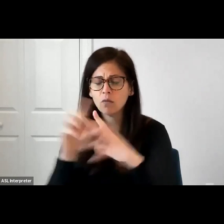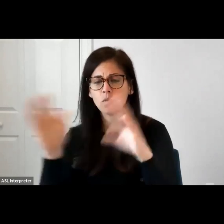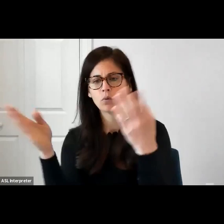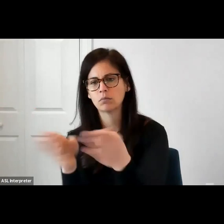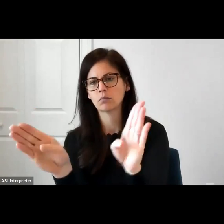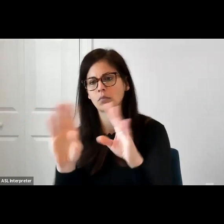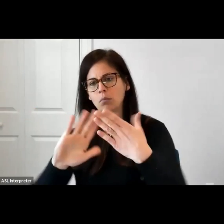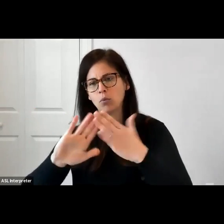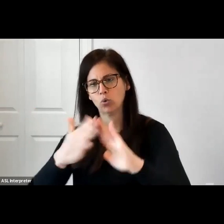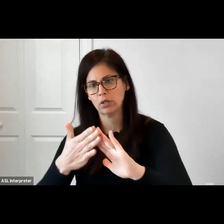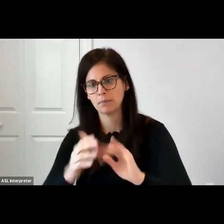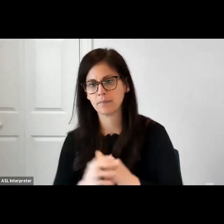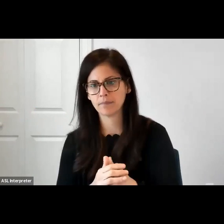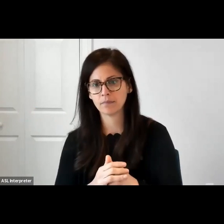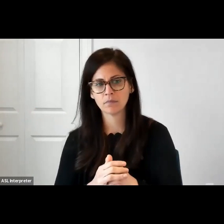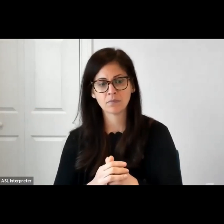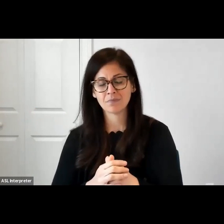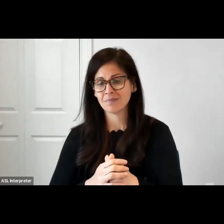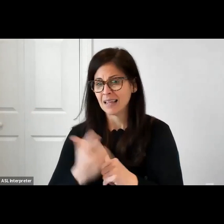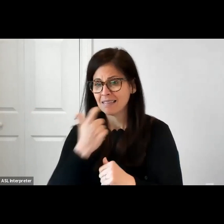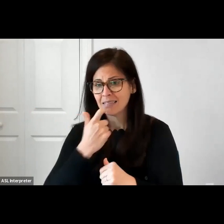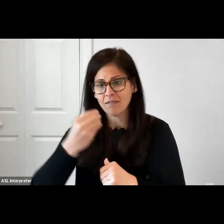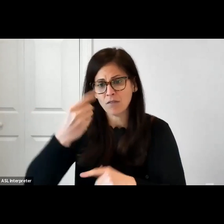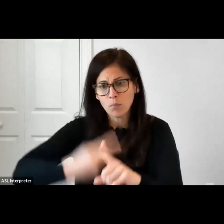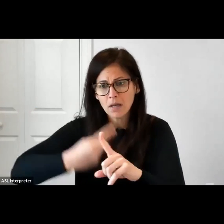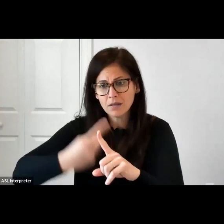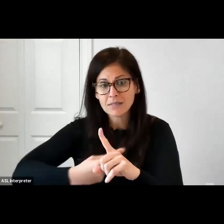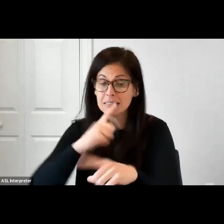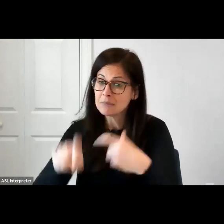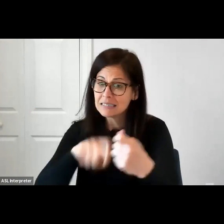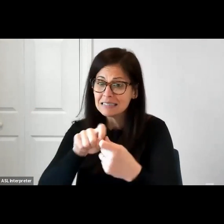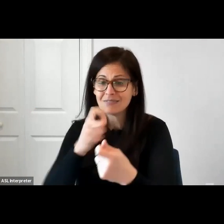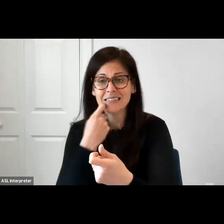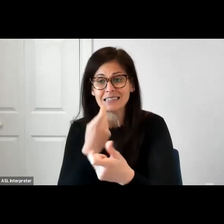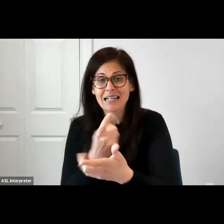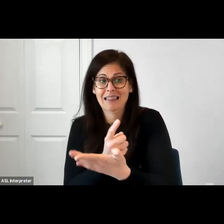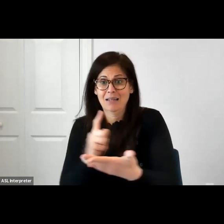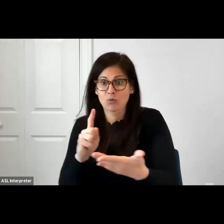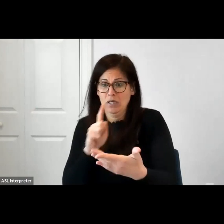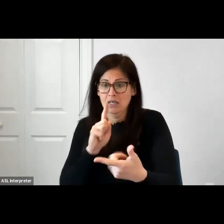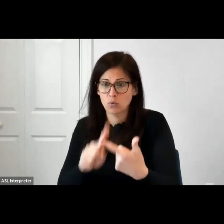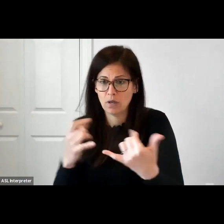The last couple of months, and particularly the past week, have given us stark reminders